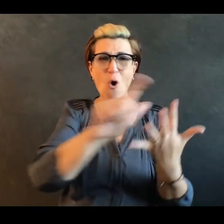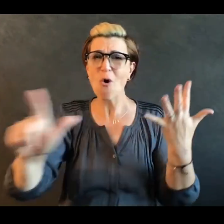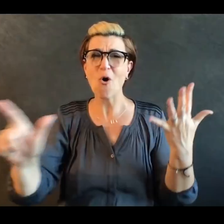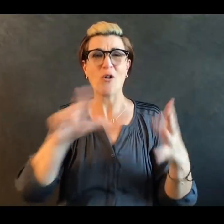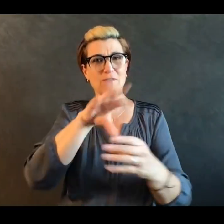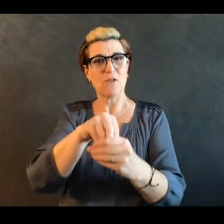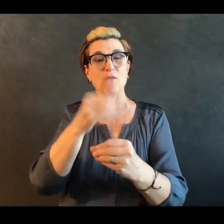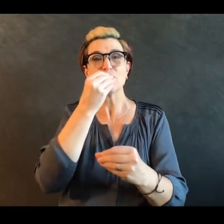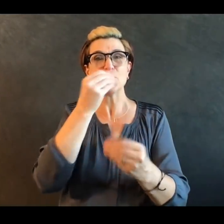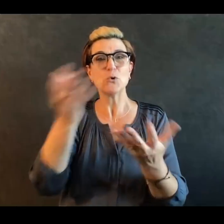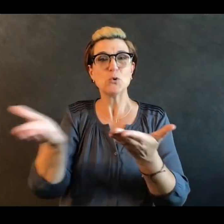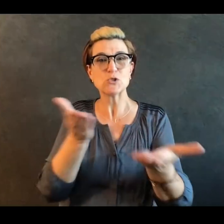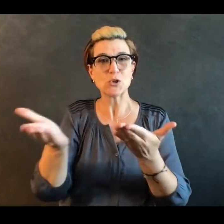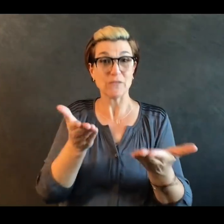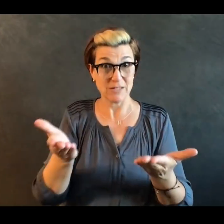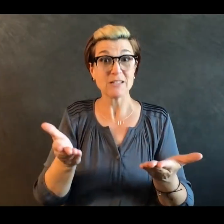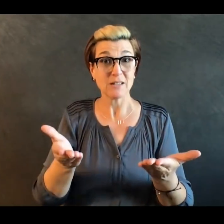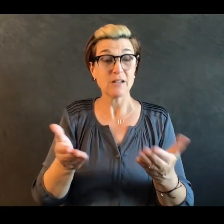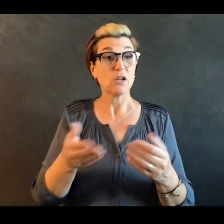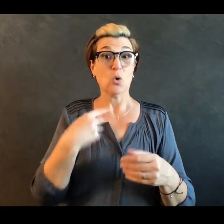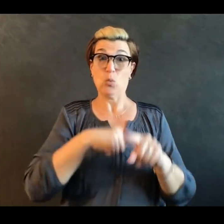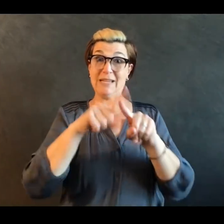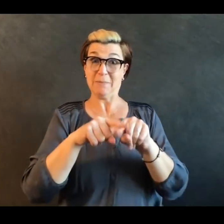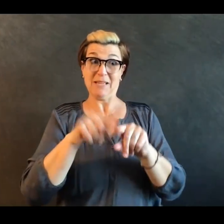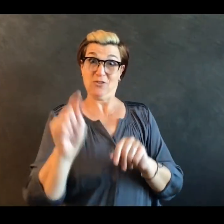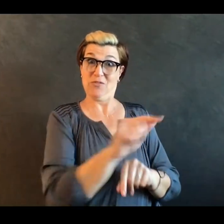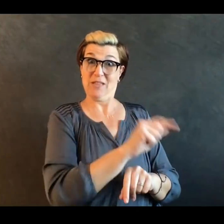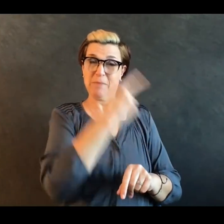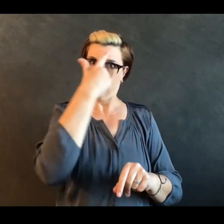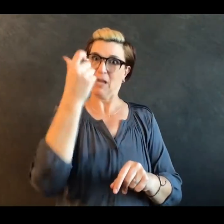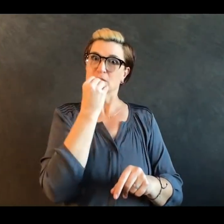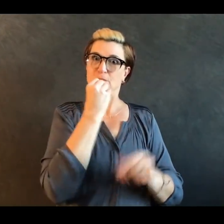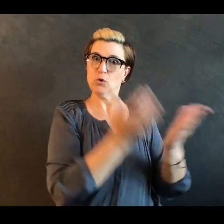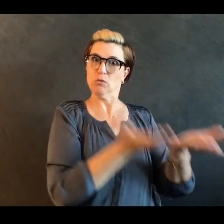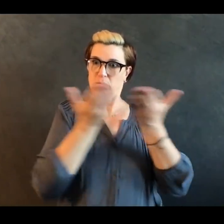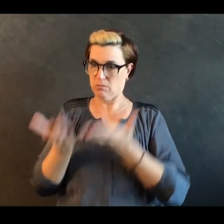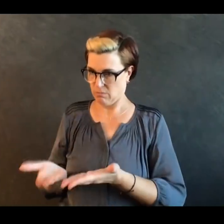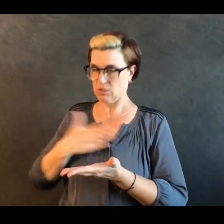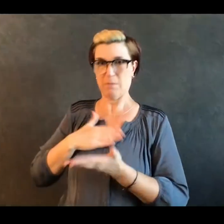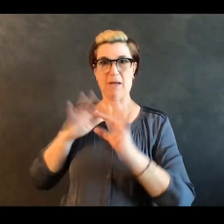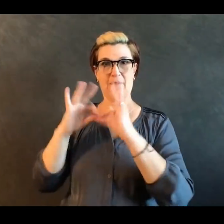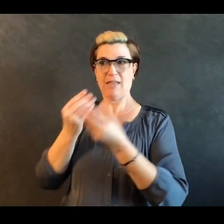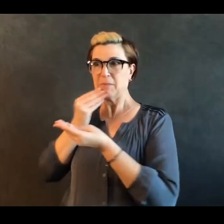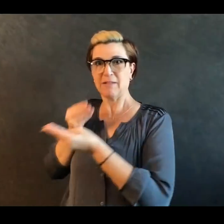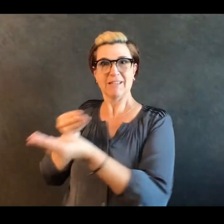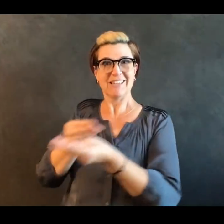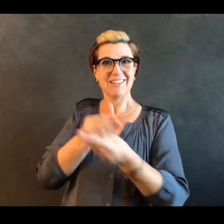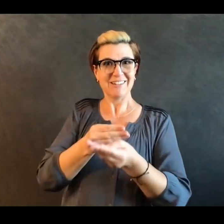food we need to feed our families and you're the ones who are making that happen thank you as an entire nation we're